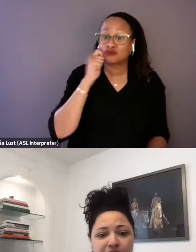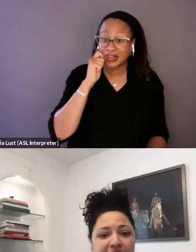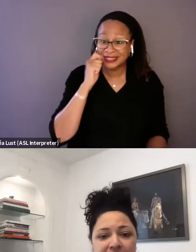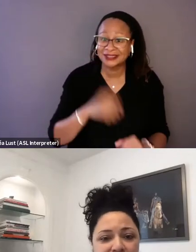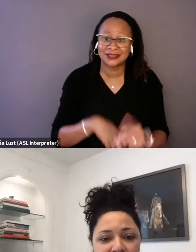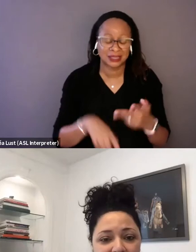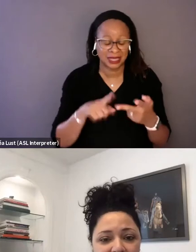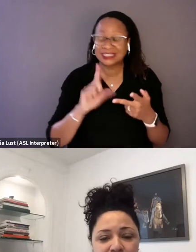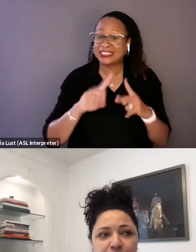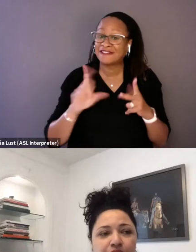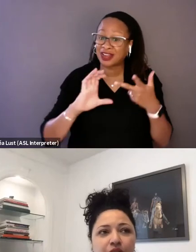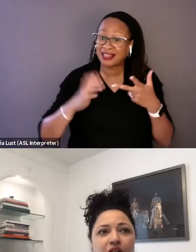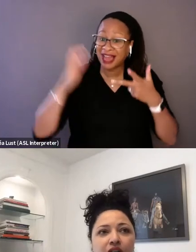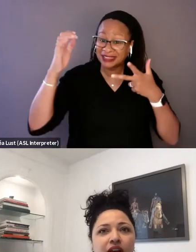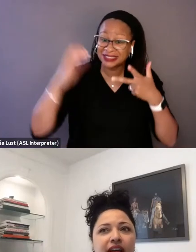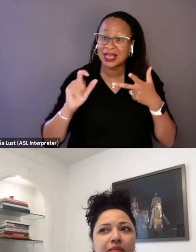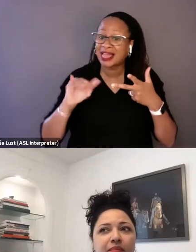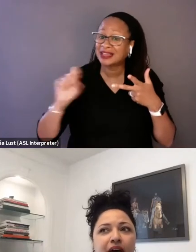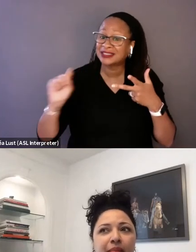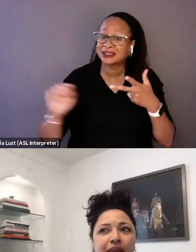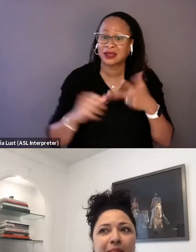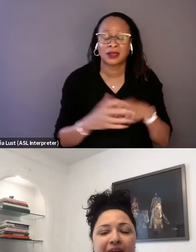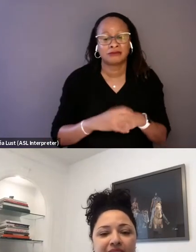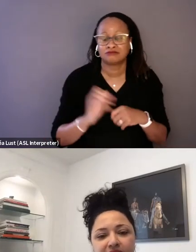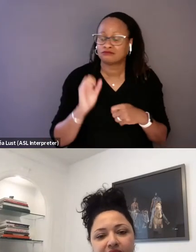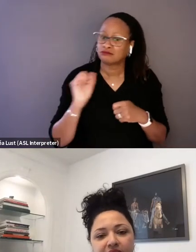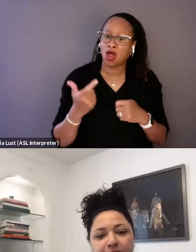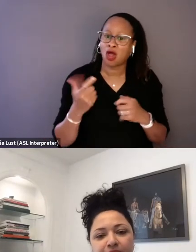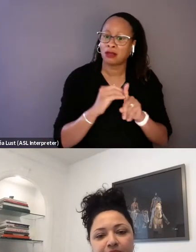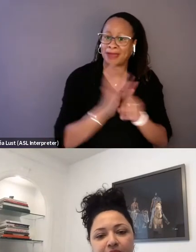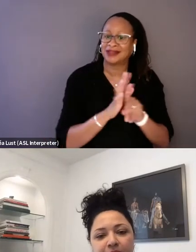classes were all impacted by what happened in the 1980s.